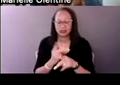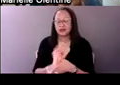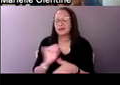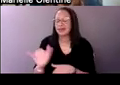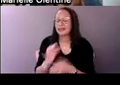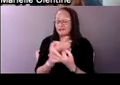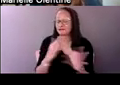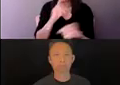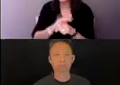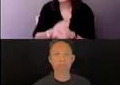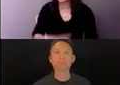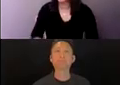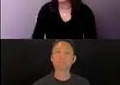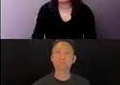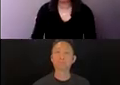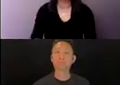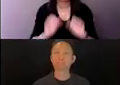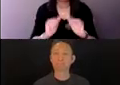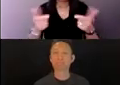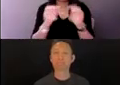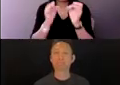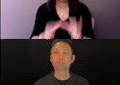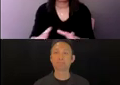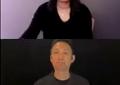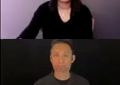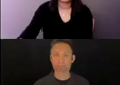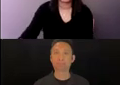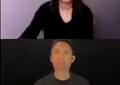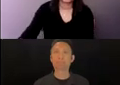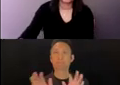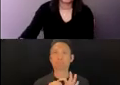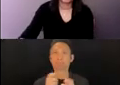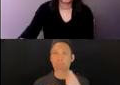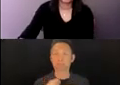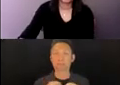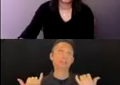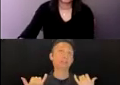ever played at since 2013 are on her website. "Foragers" is not her first feature, but it's also